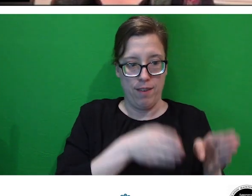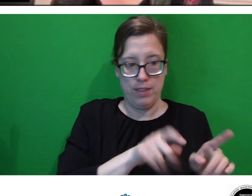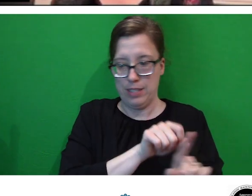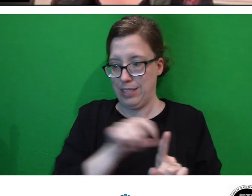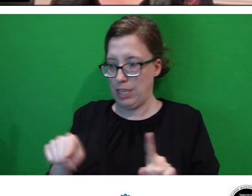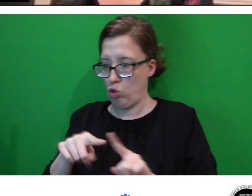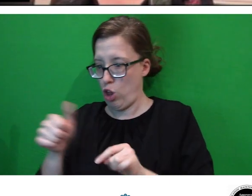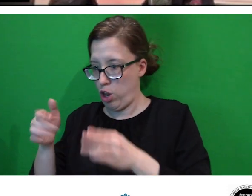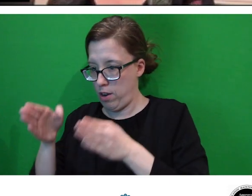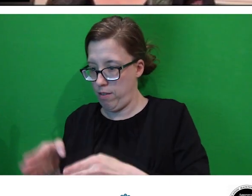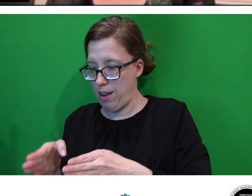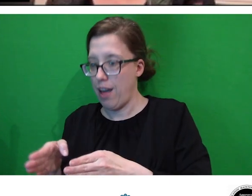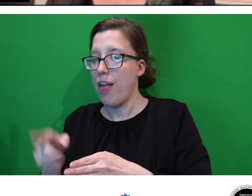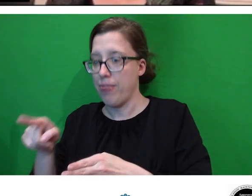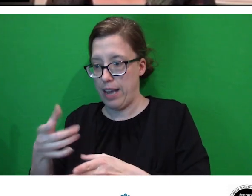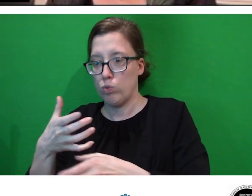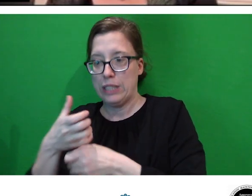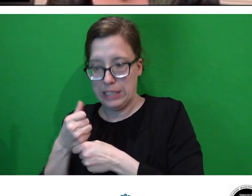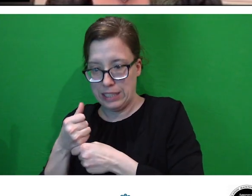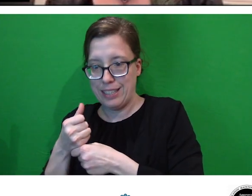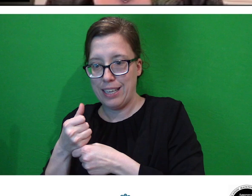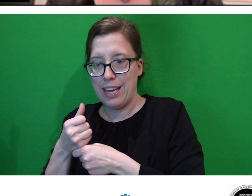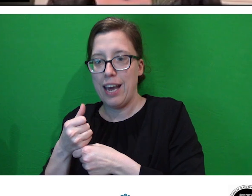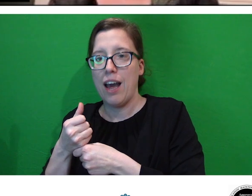"Communication occurs when"– –and I am reading to you–"when